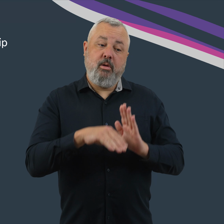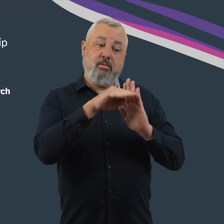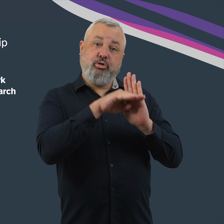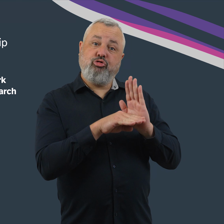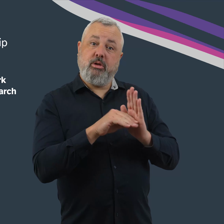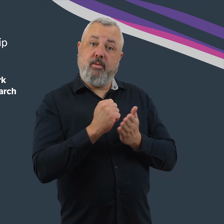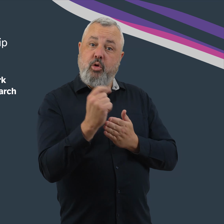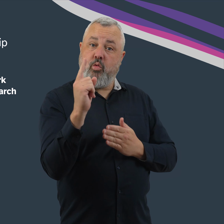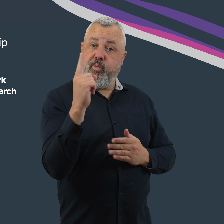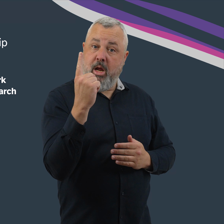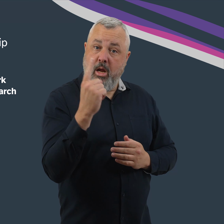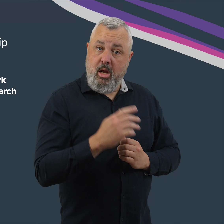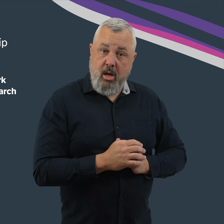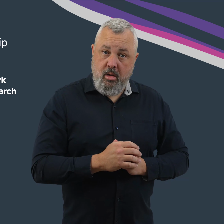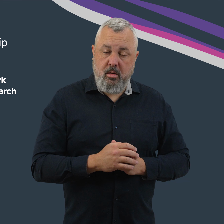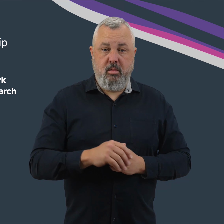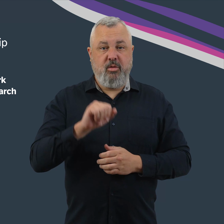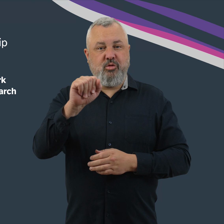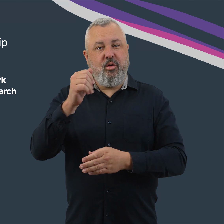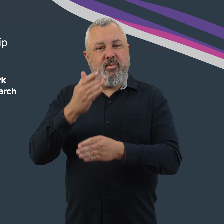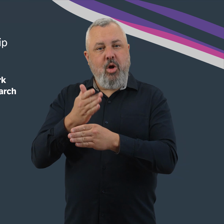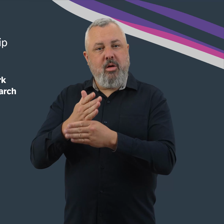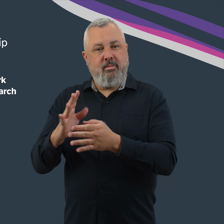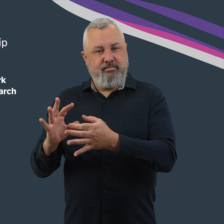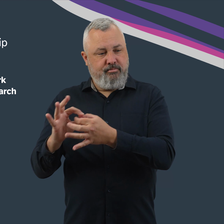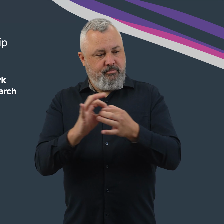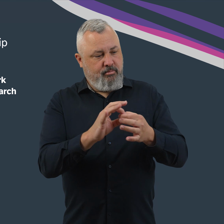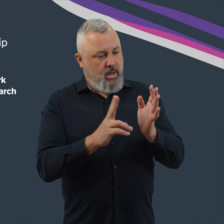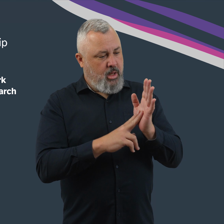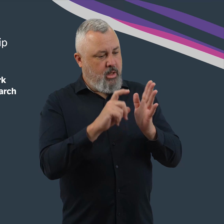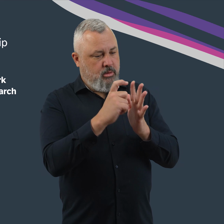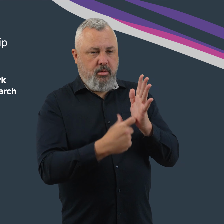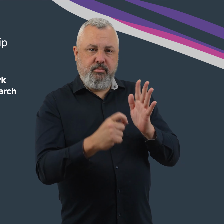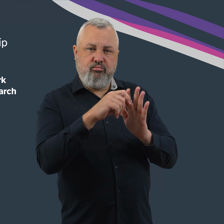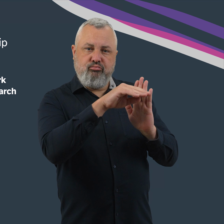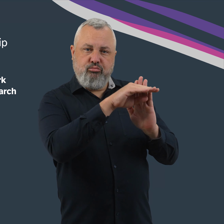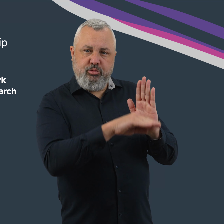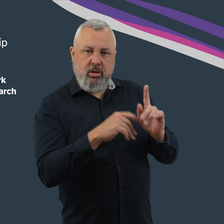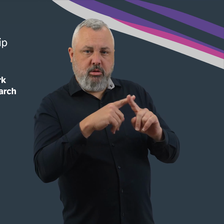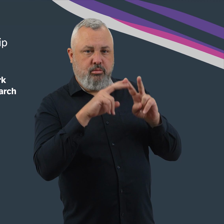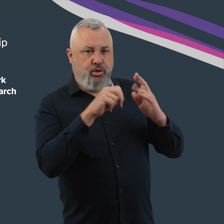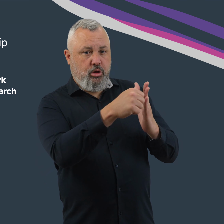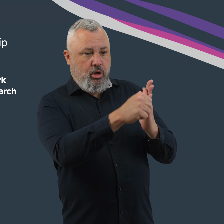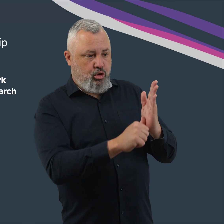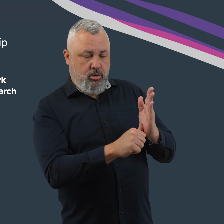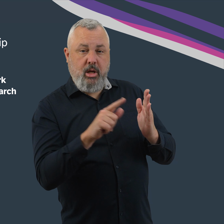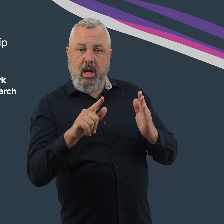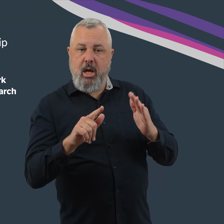Criteria 1: Connection of your work to the NDRP Principles and Research Agenda.